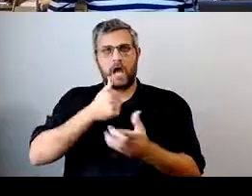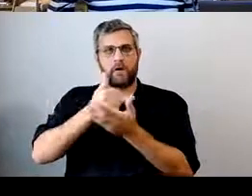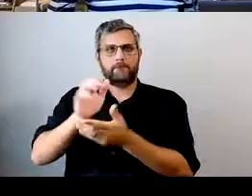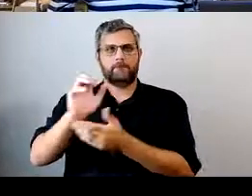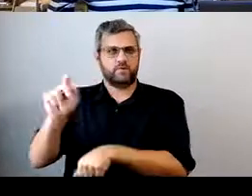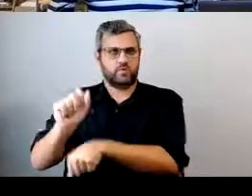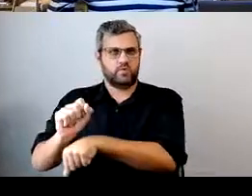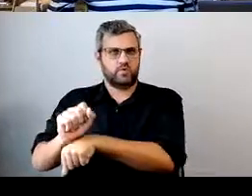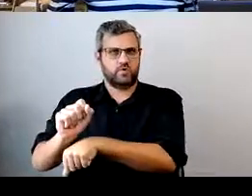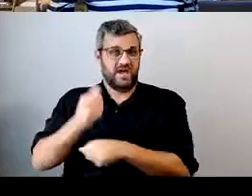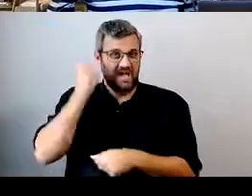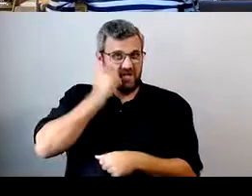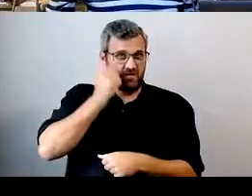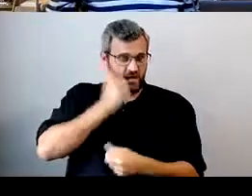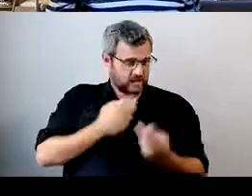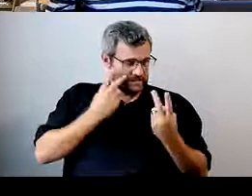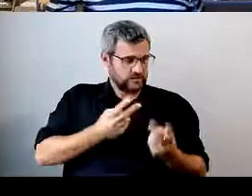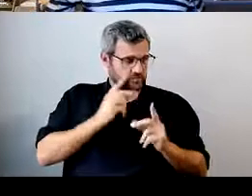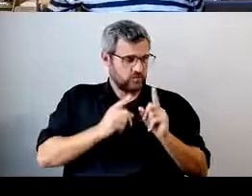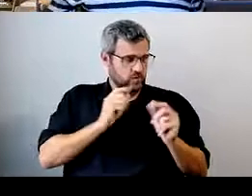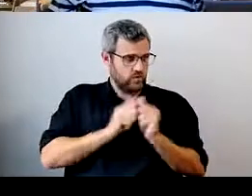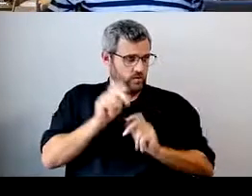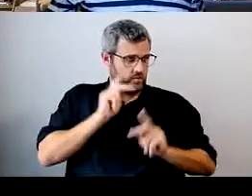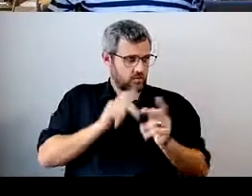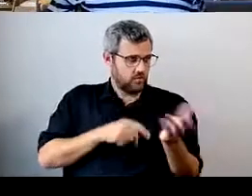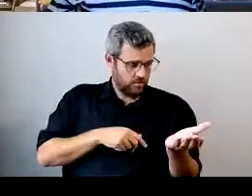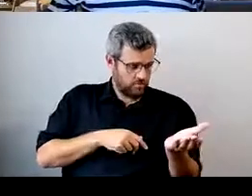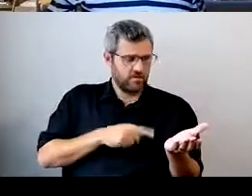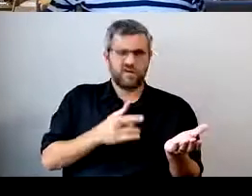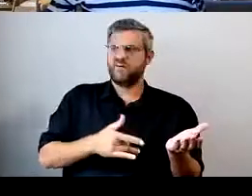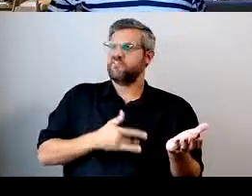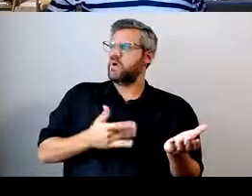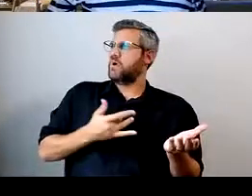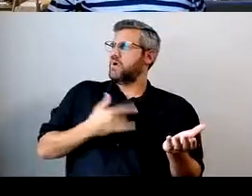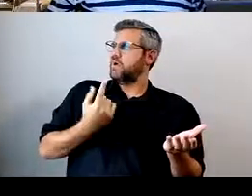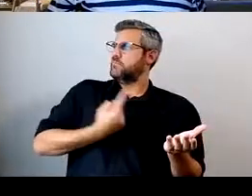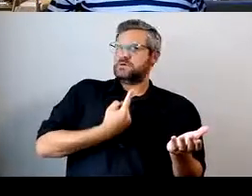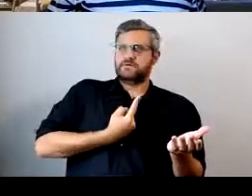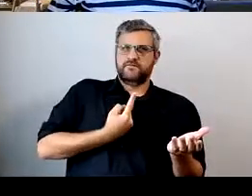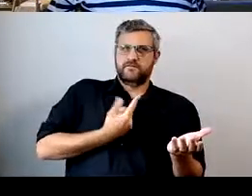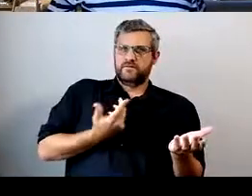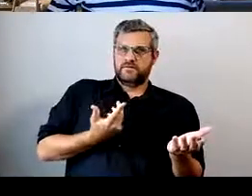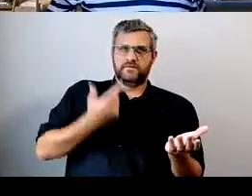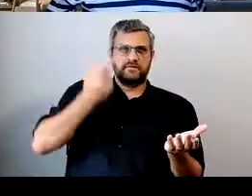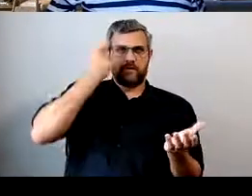I see everyday when I talk to these people that they have this feeling of I'm by myself, right? Because the world has kind of went back